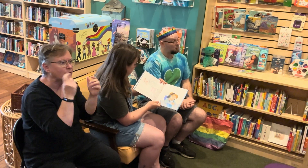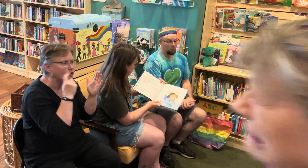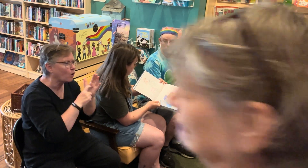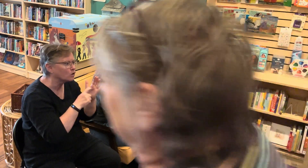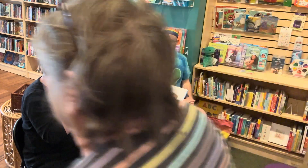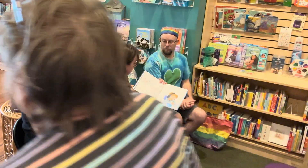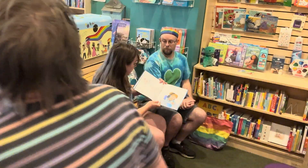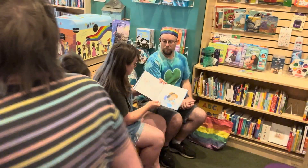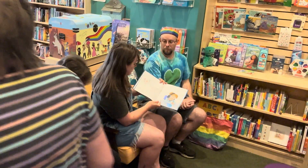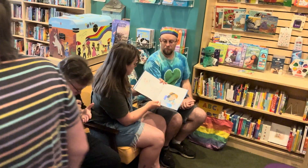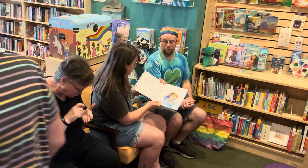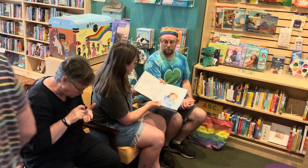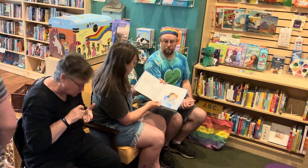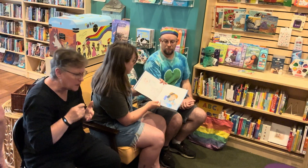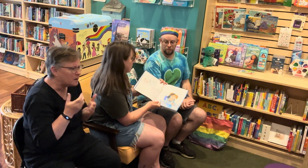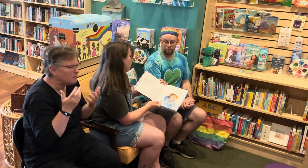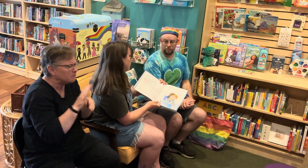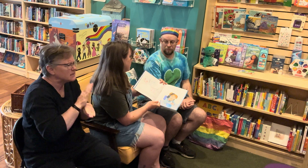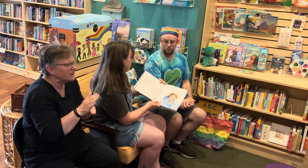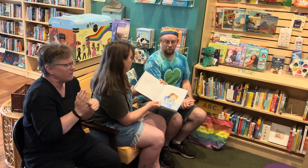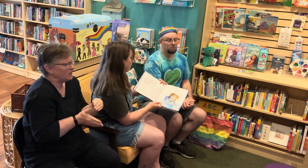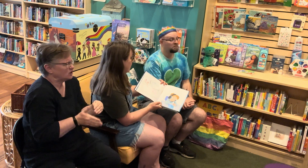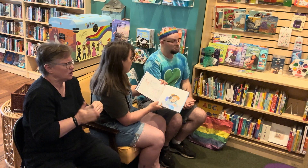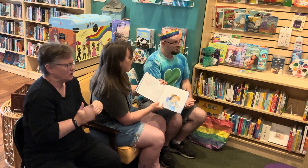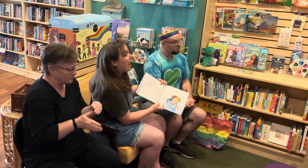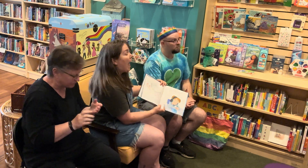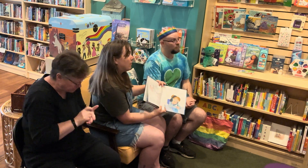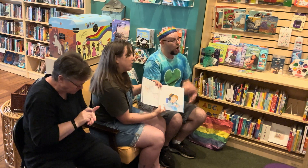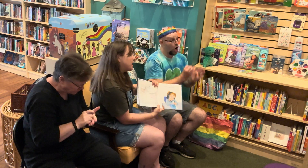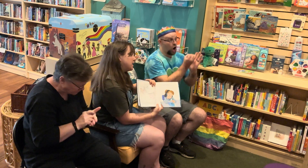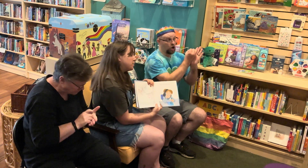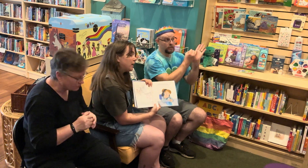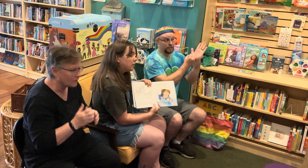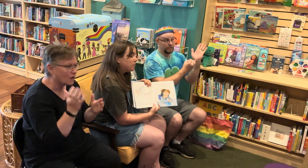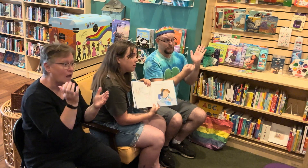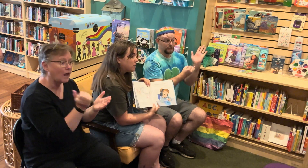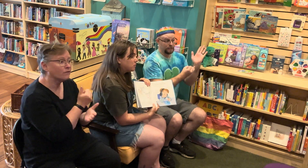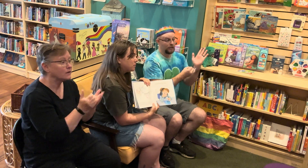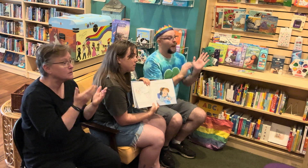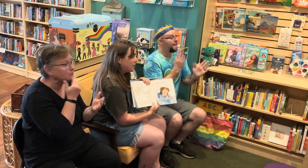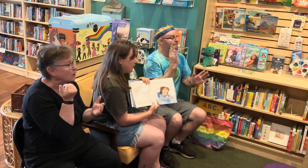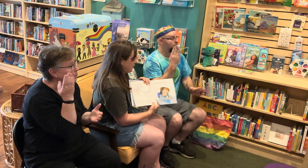busy putting the finishing touches on his art. "Everything's better in blue," he